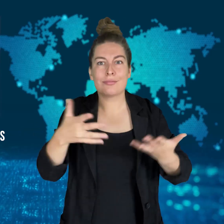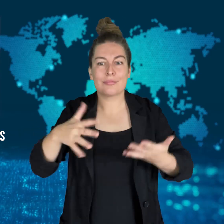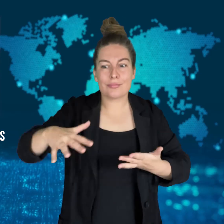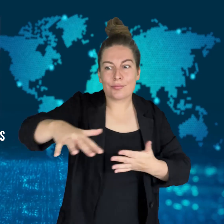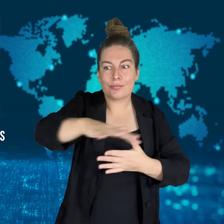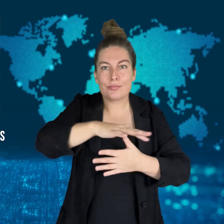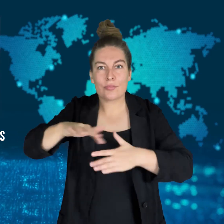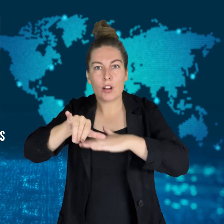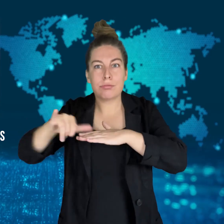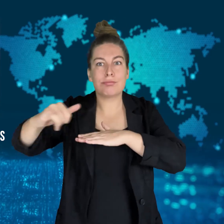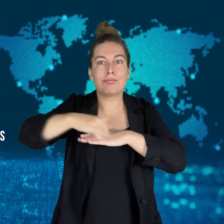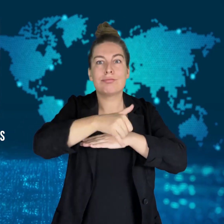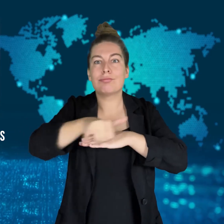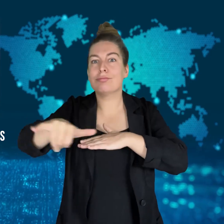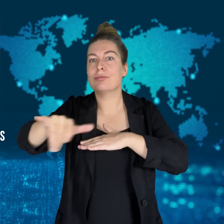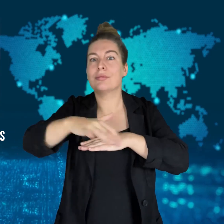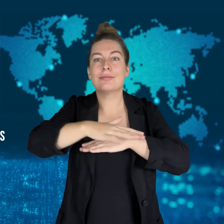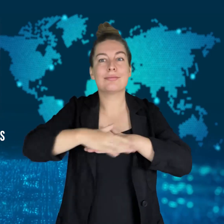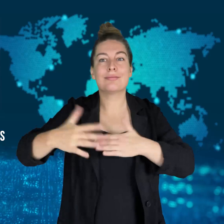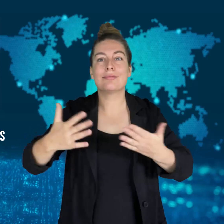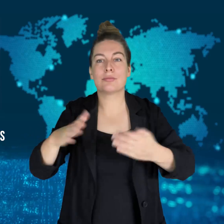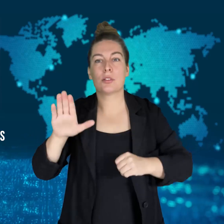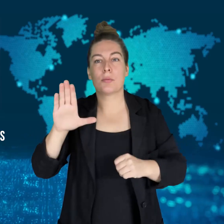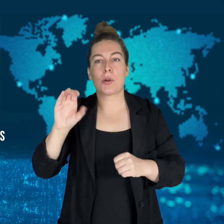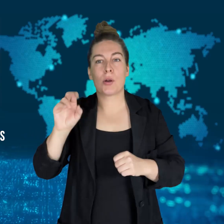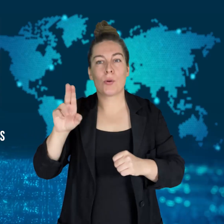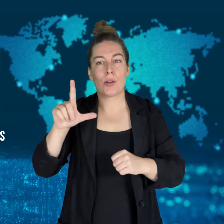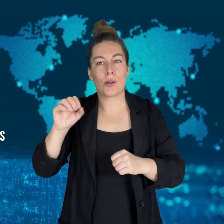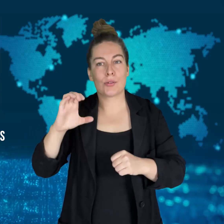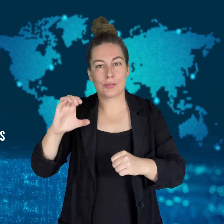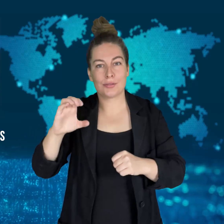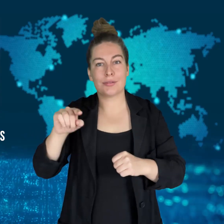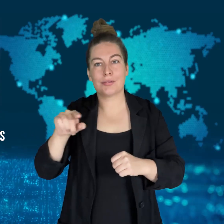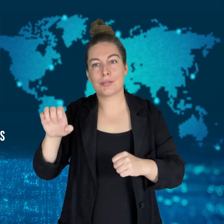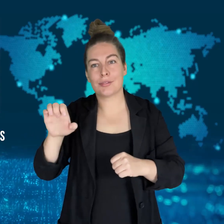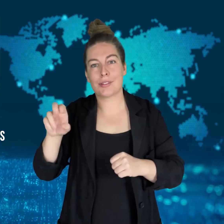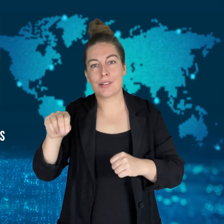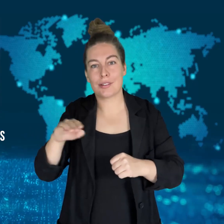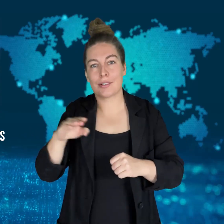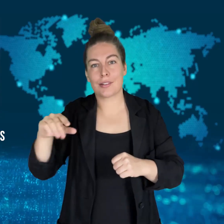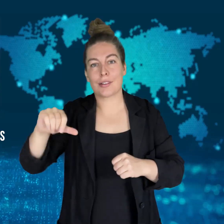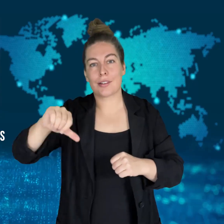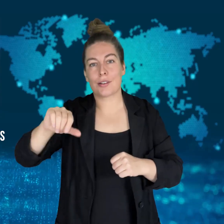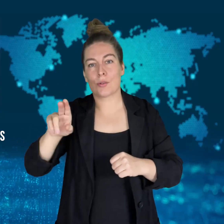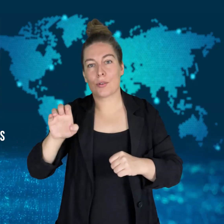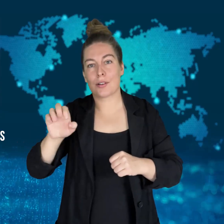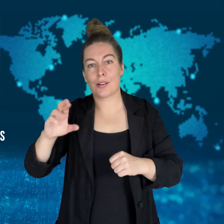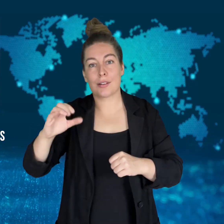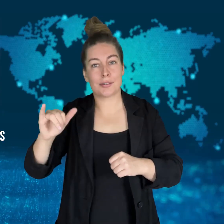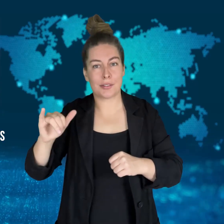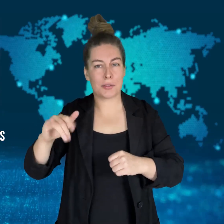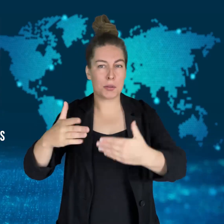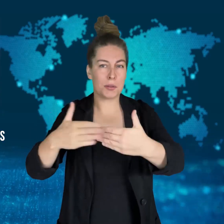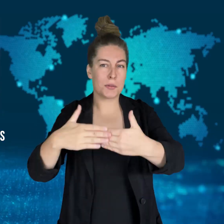His emergency parachute opened, allowing the rest of his body